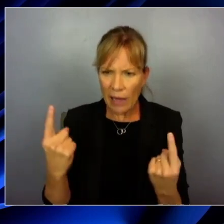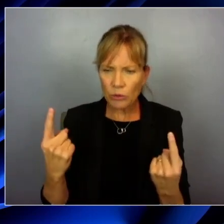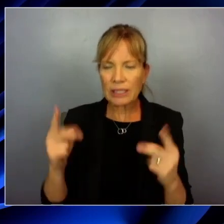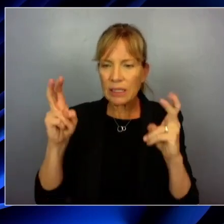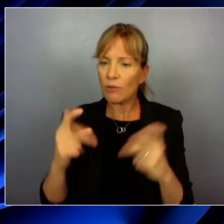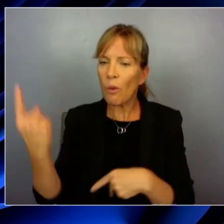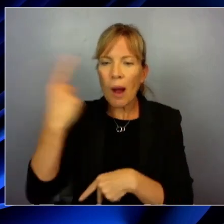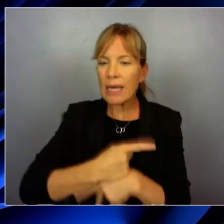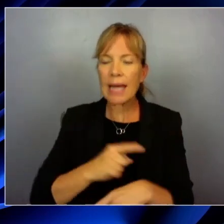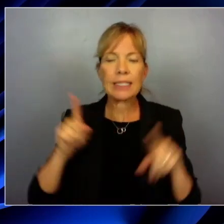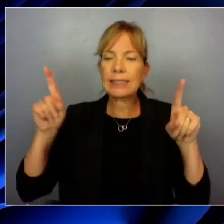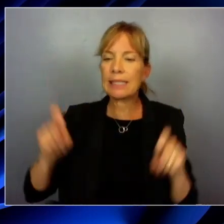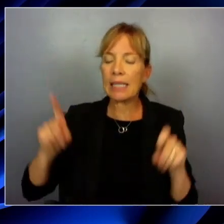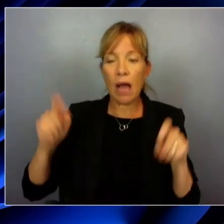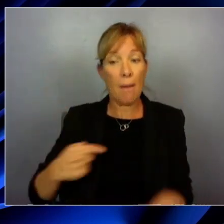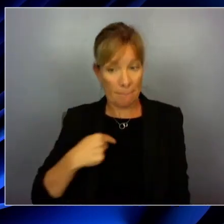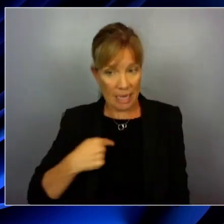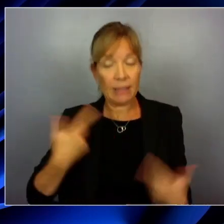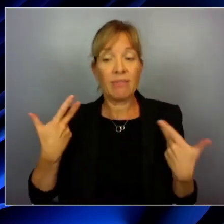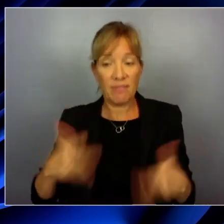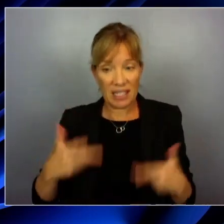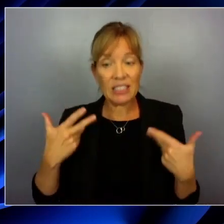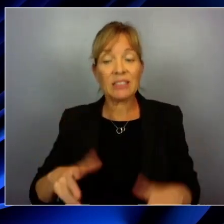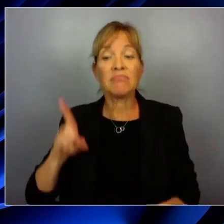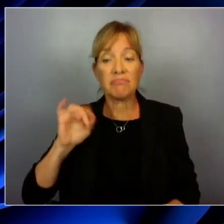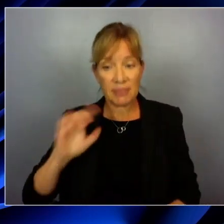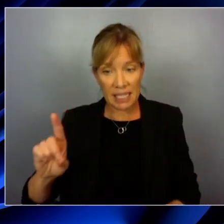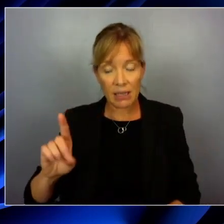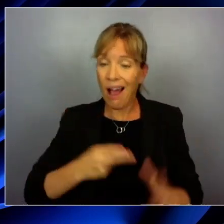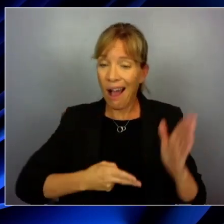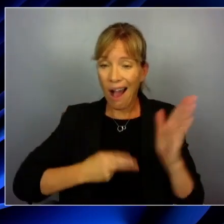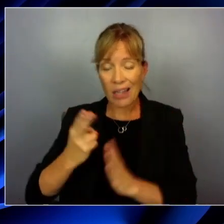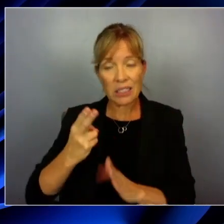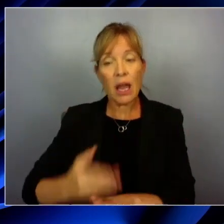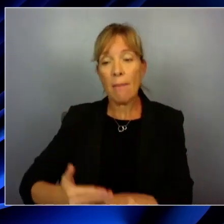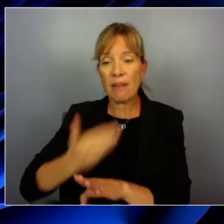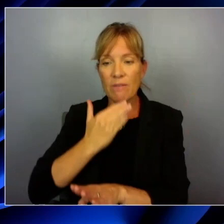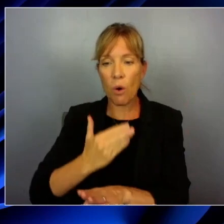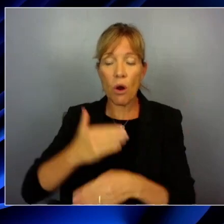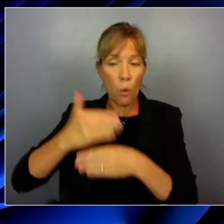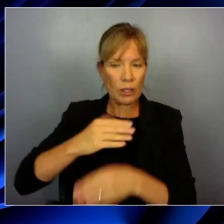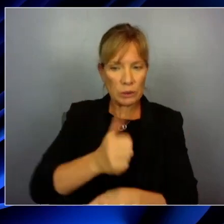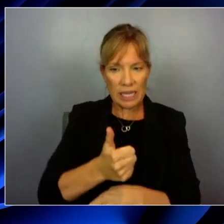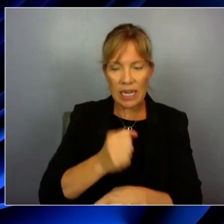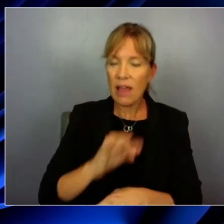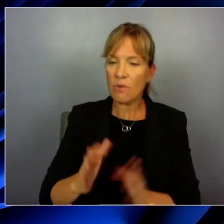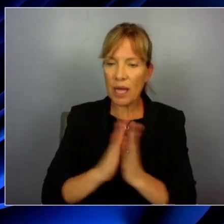I have done this and honestly I think previously in Windows 10 if you'd asked me to spend a day in high